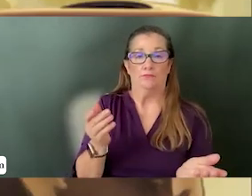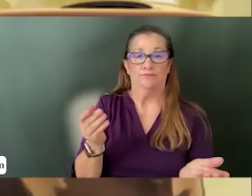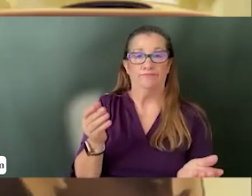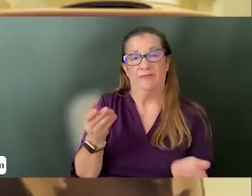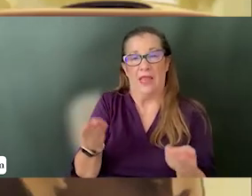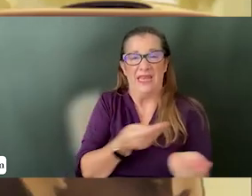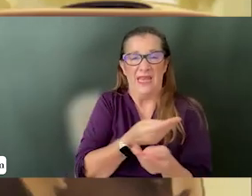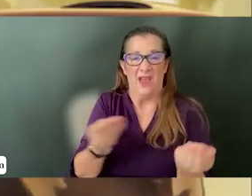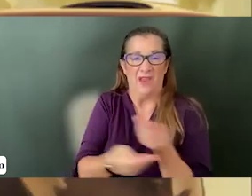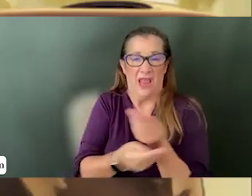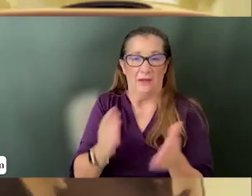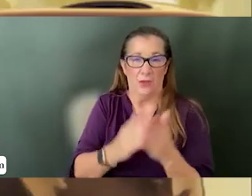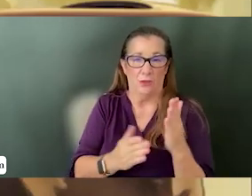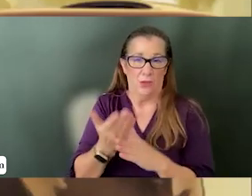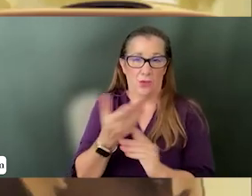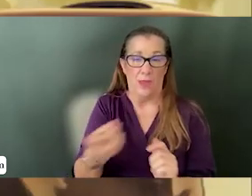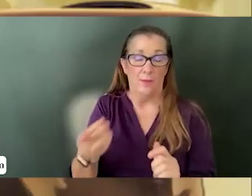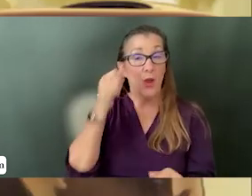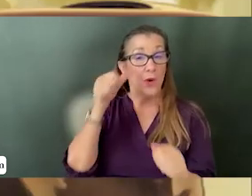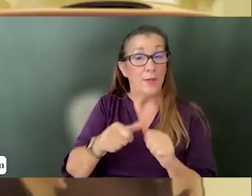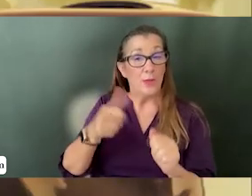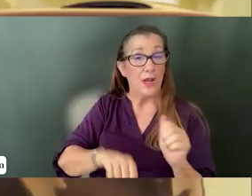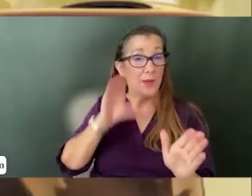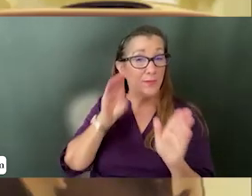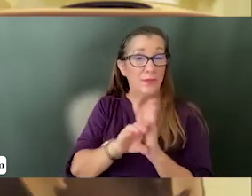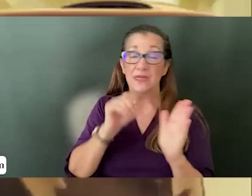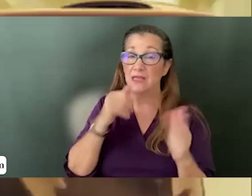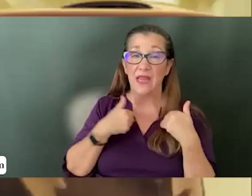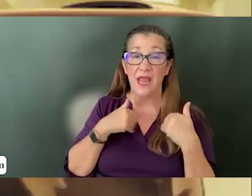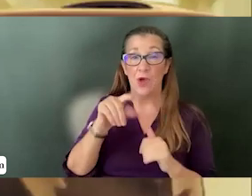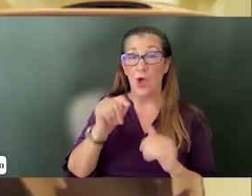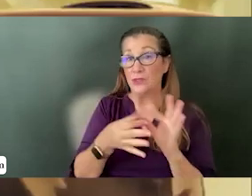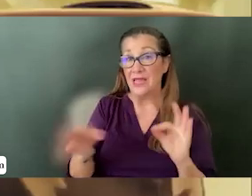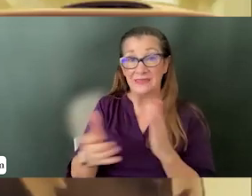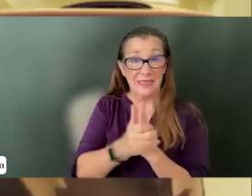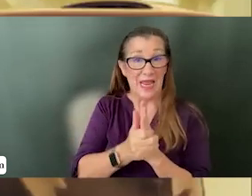And just remember that any picture that doesn't have alt text attached to it isn't communicating.